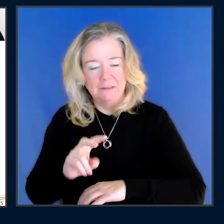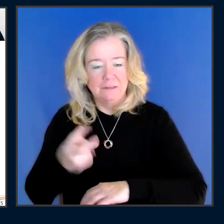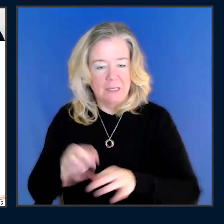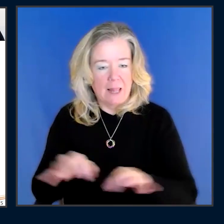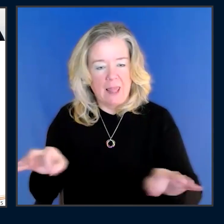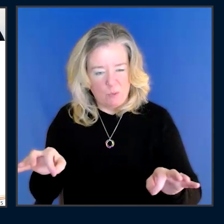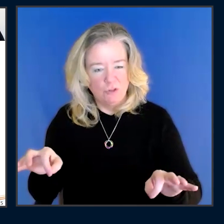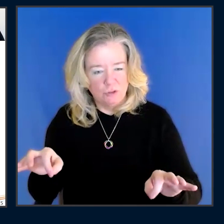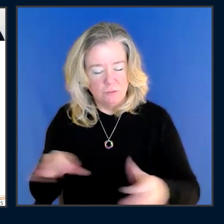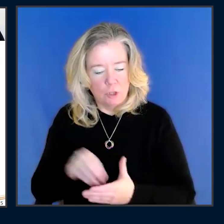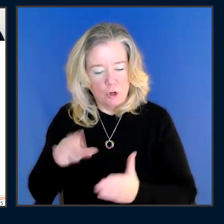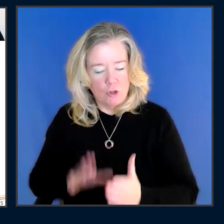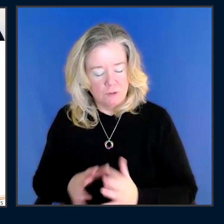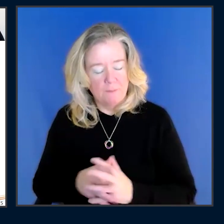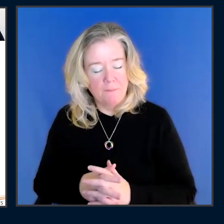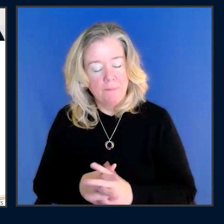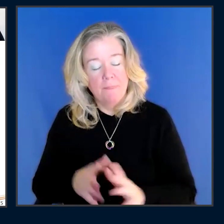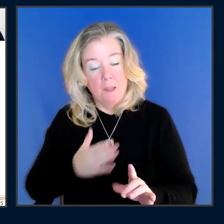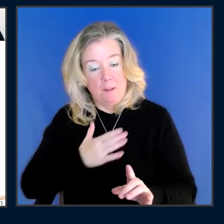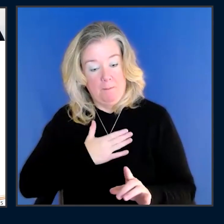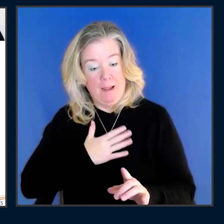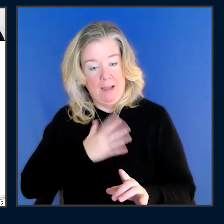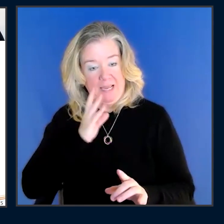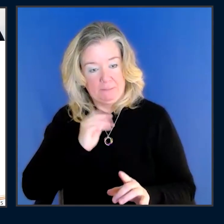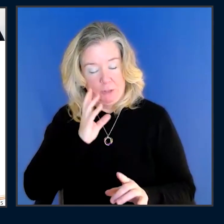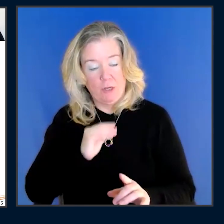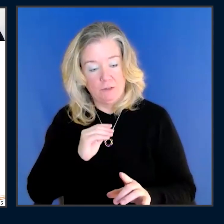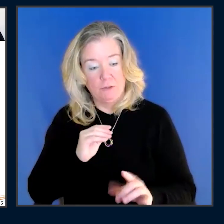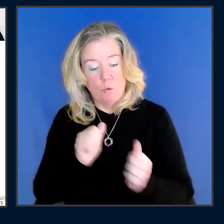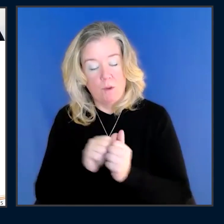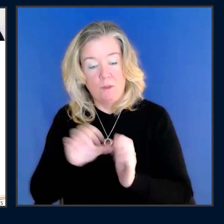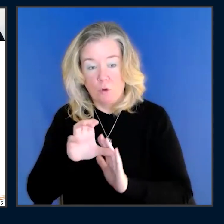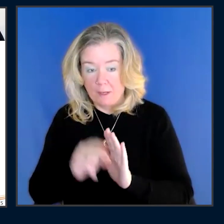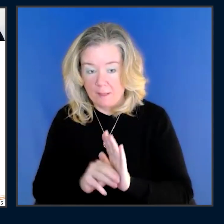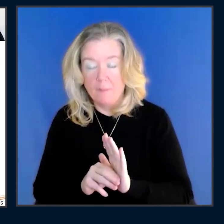as a second language learners. And my own experience